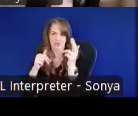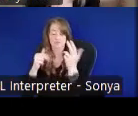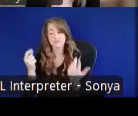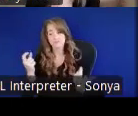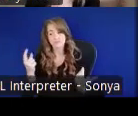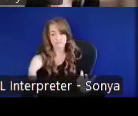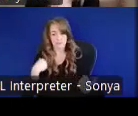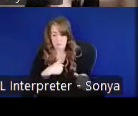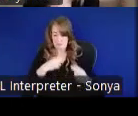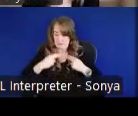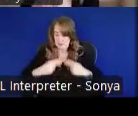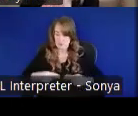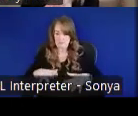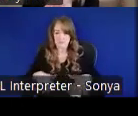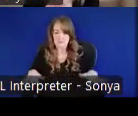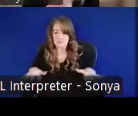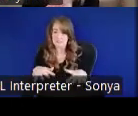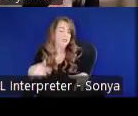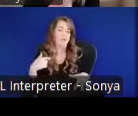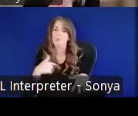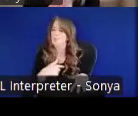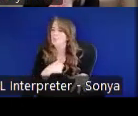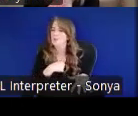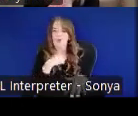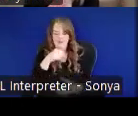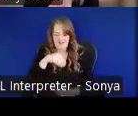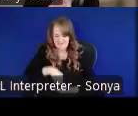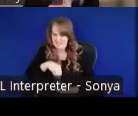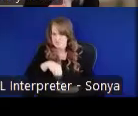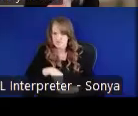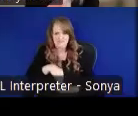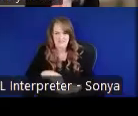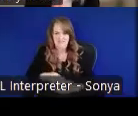we often are not intrinsically motivated to do things right,